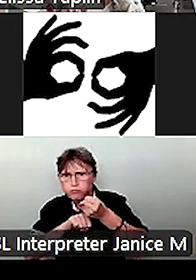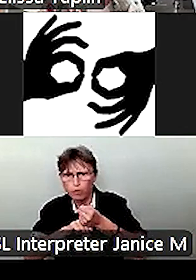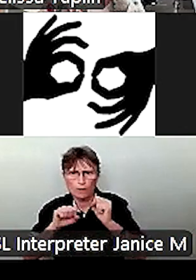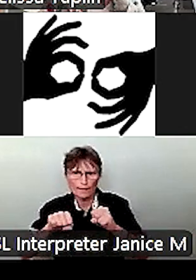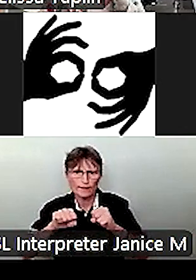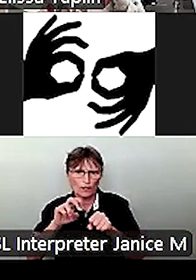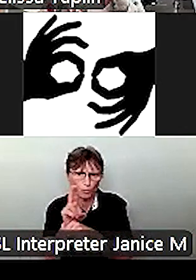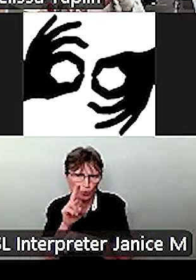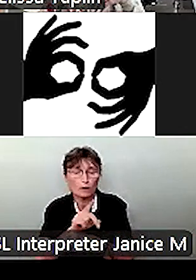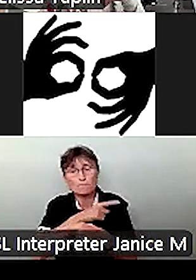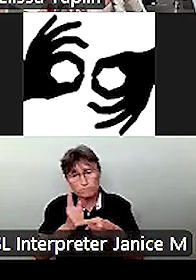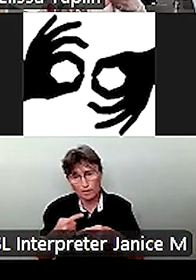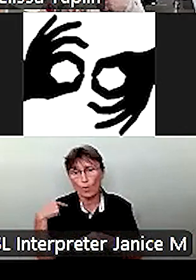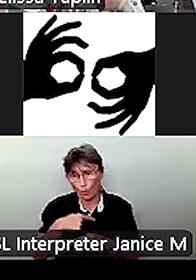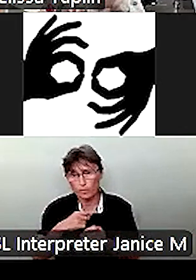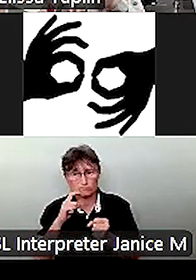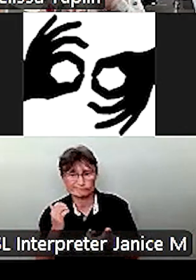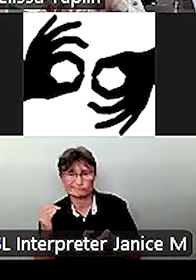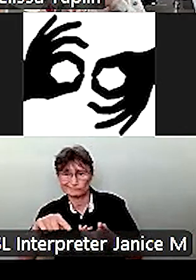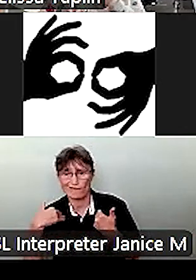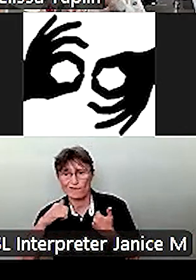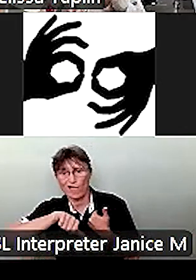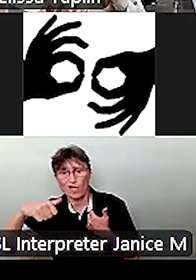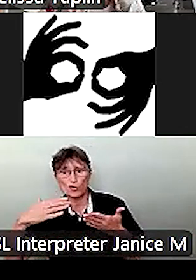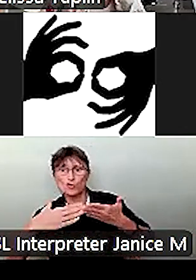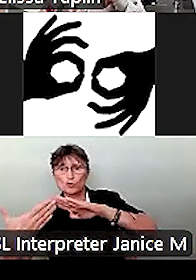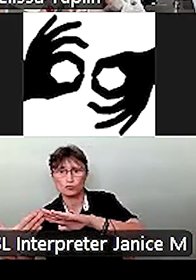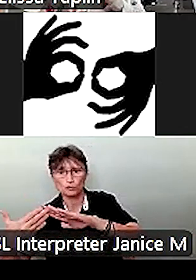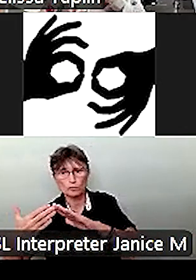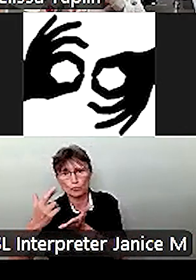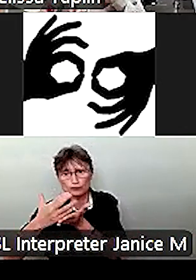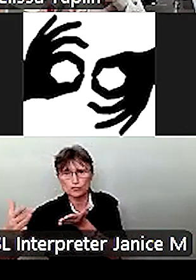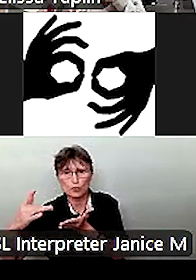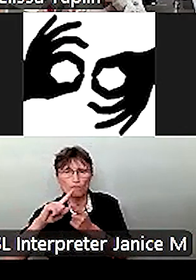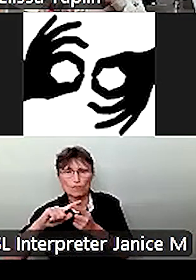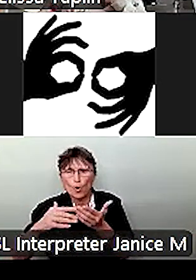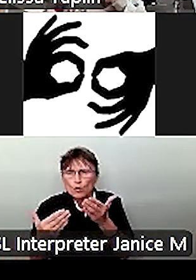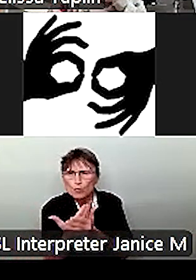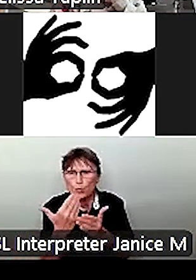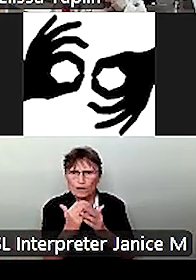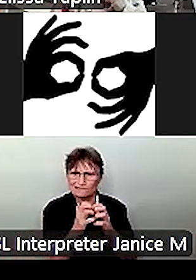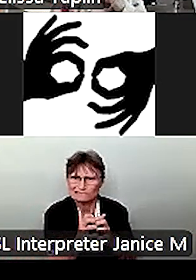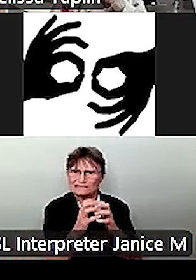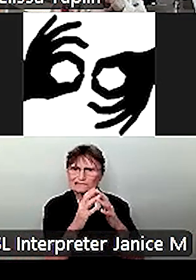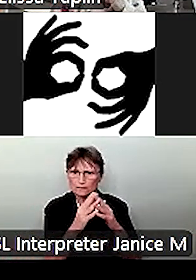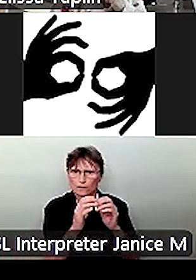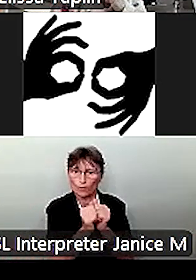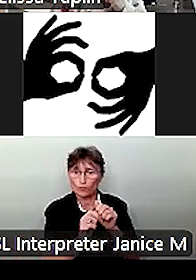community resources for established, emerging, newcomer, refugee and immigrant artists.